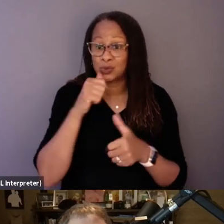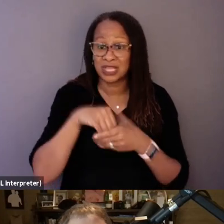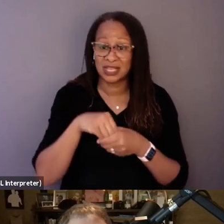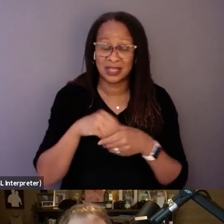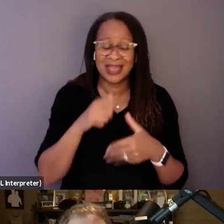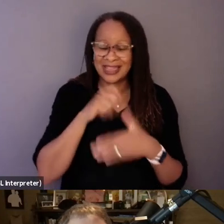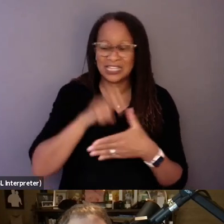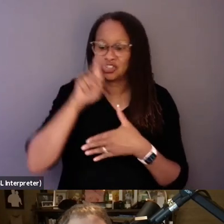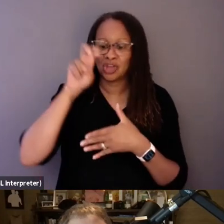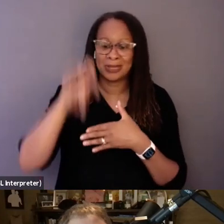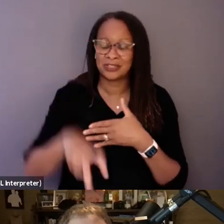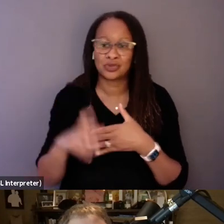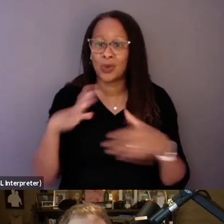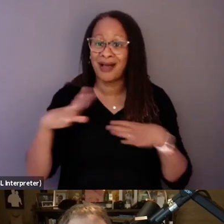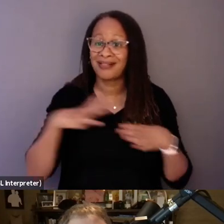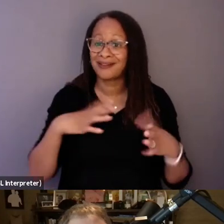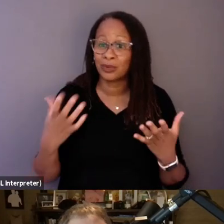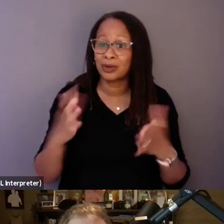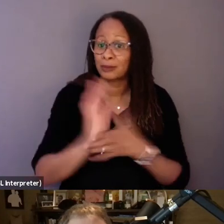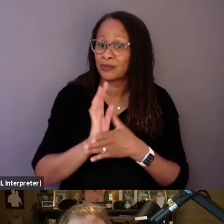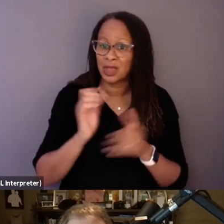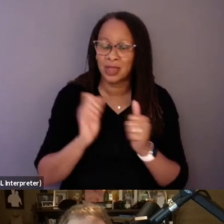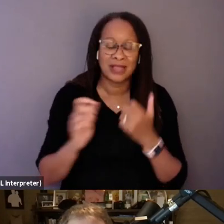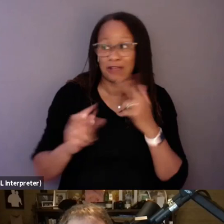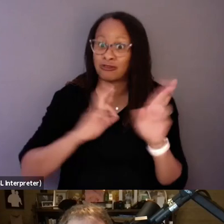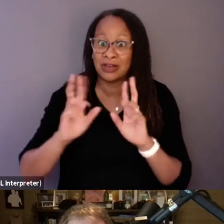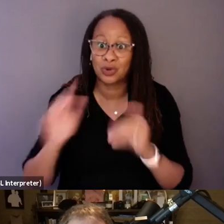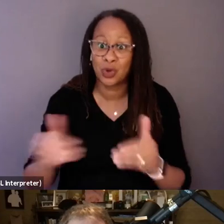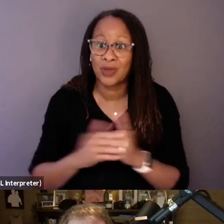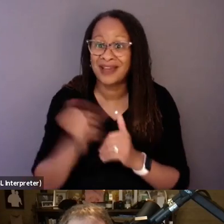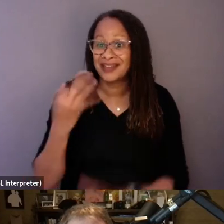with abandoned or was looking for things. I mean, 1941, he based that character